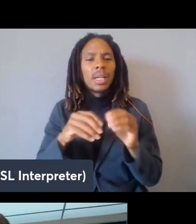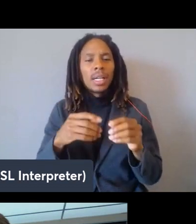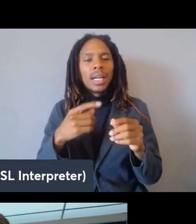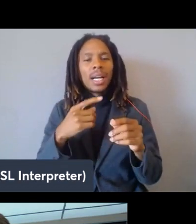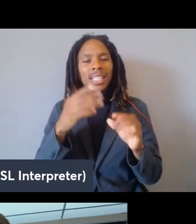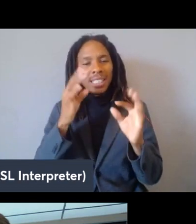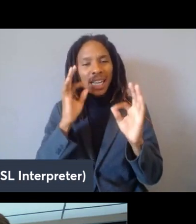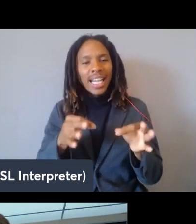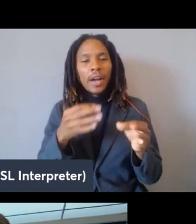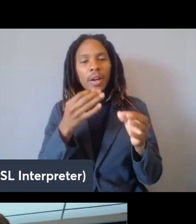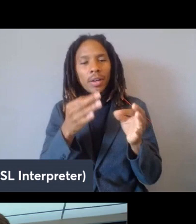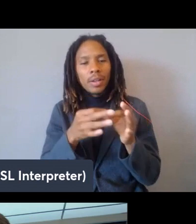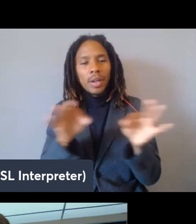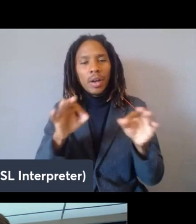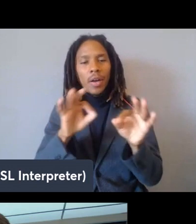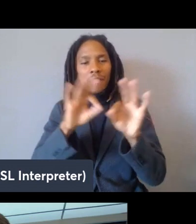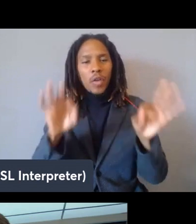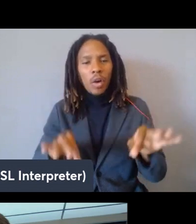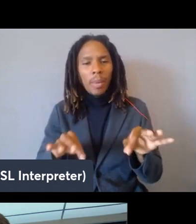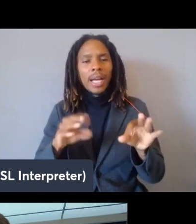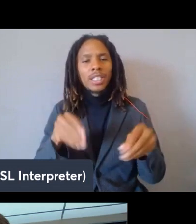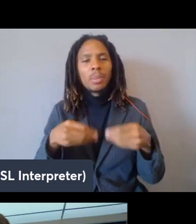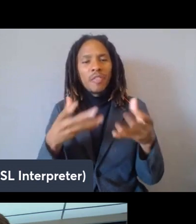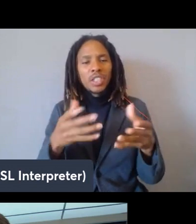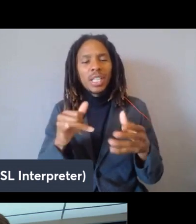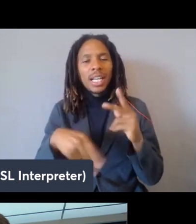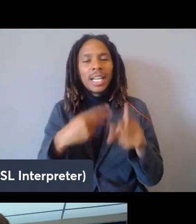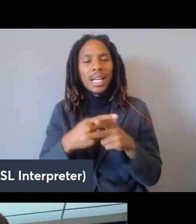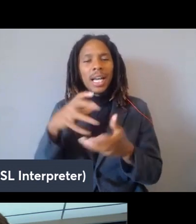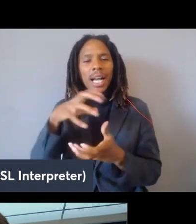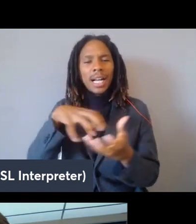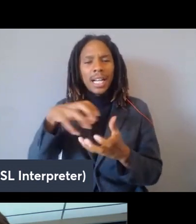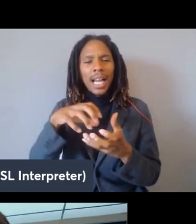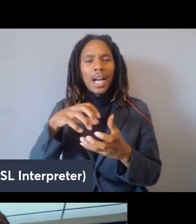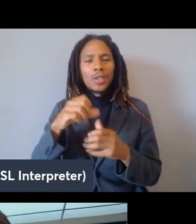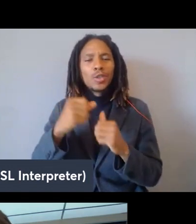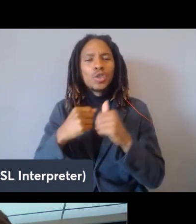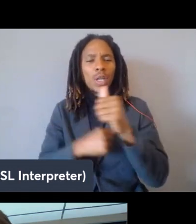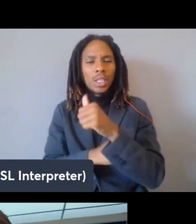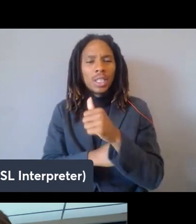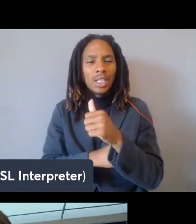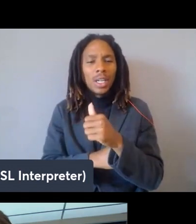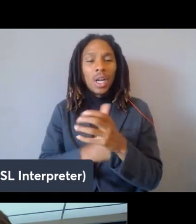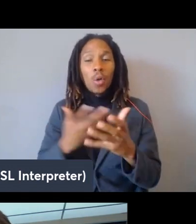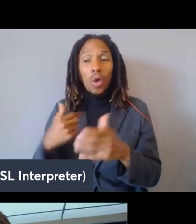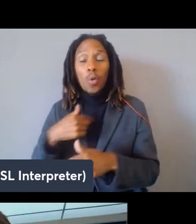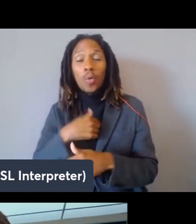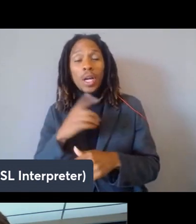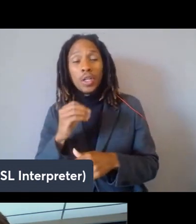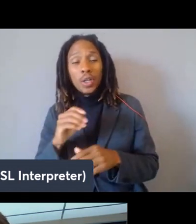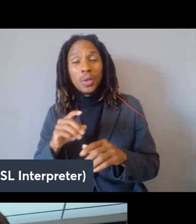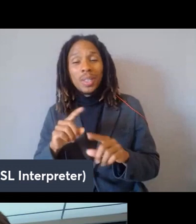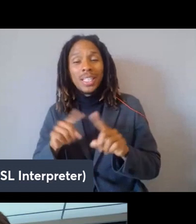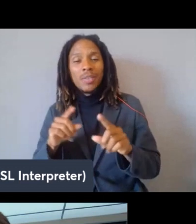of provisioning that kind of cloud infrastructure. So what StackSets does differently or it kind of enhances the capacity